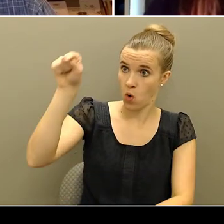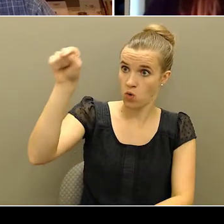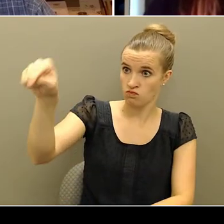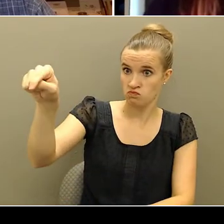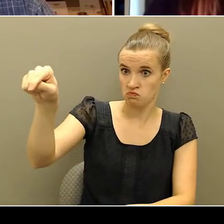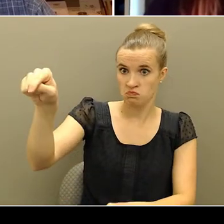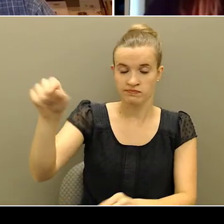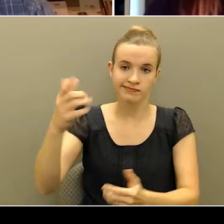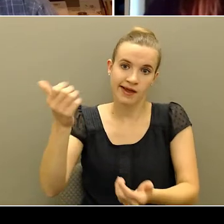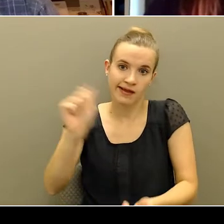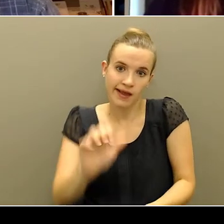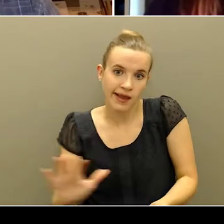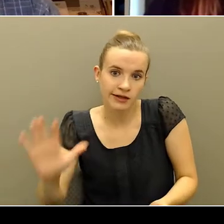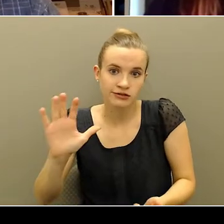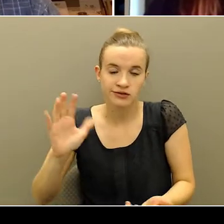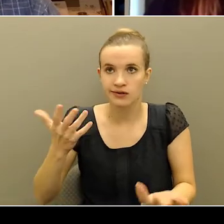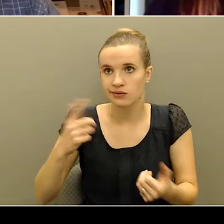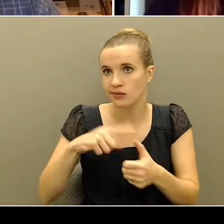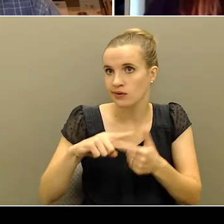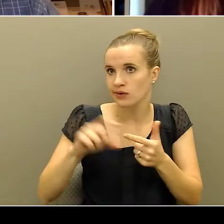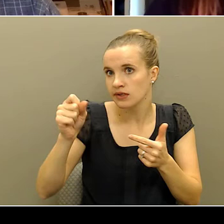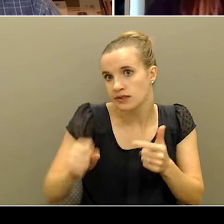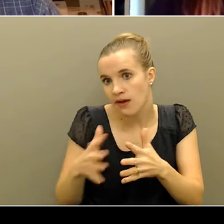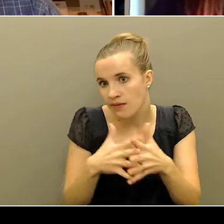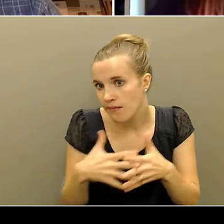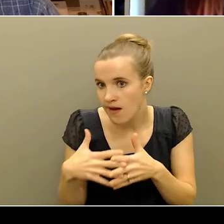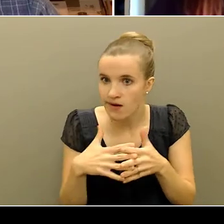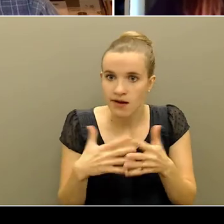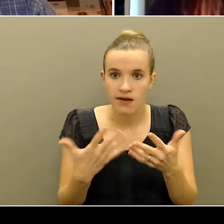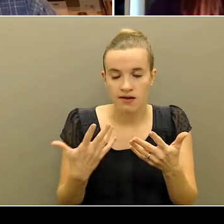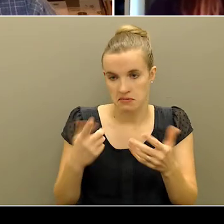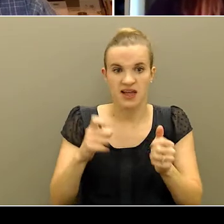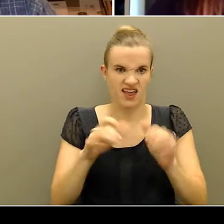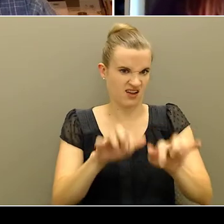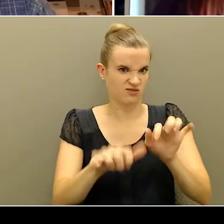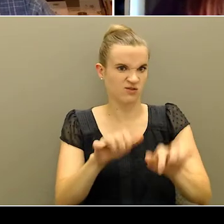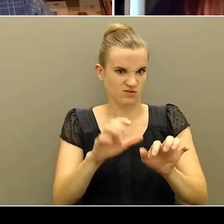or if they, they like, you know, zip lining or, you know, that kind of thing